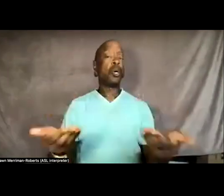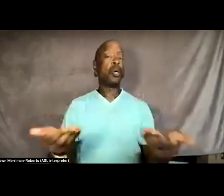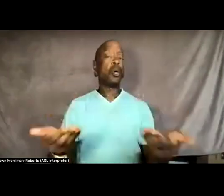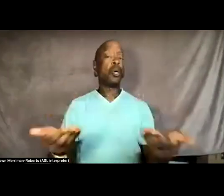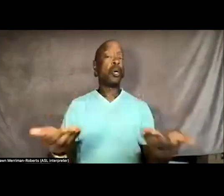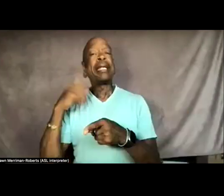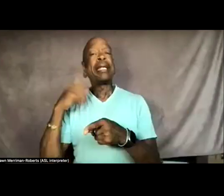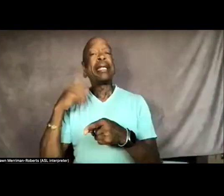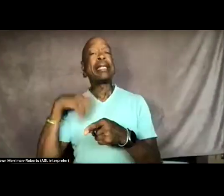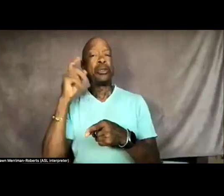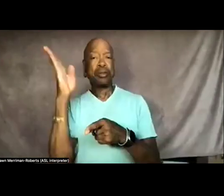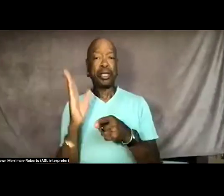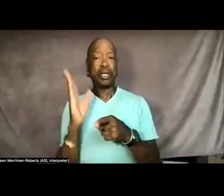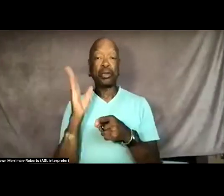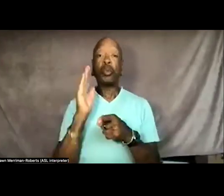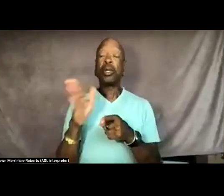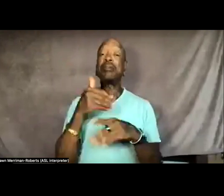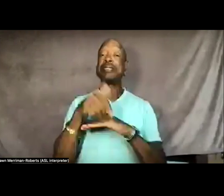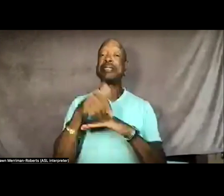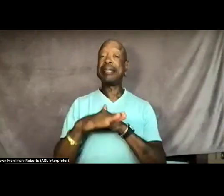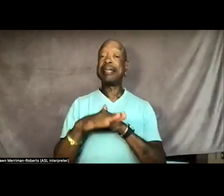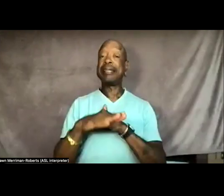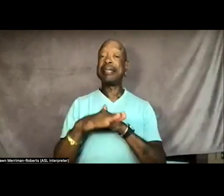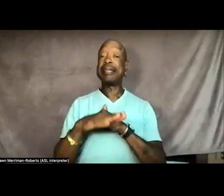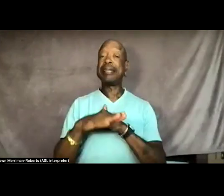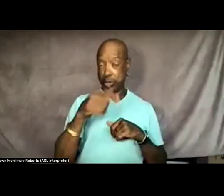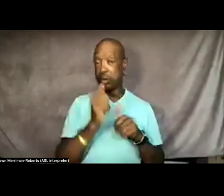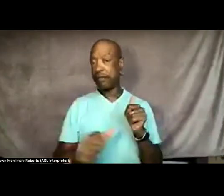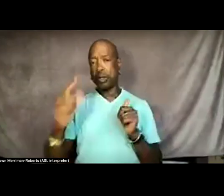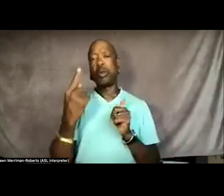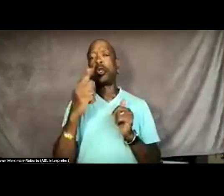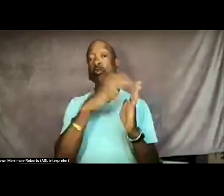a recording of this event later to everyone who registered we can also share a recording of the